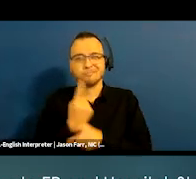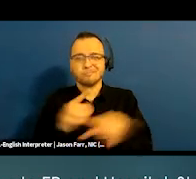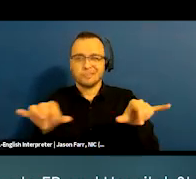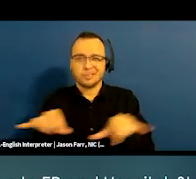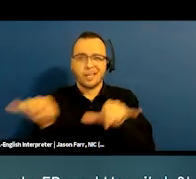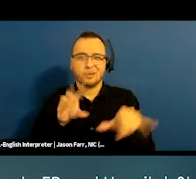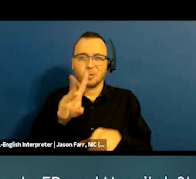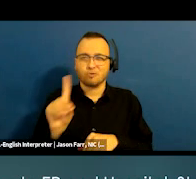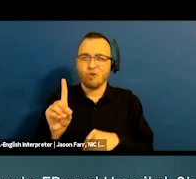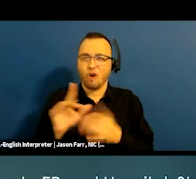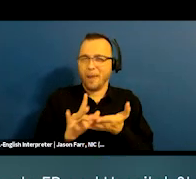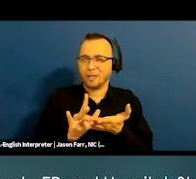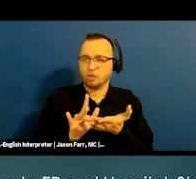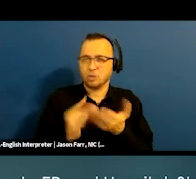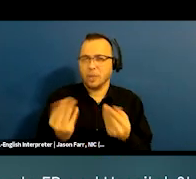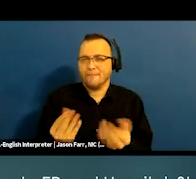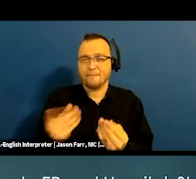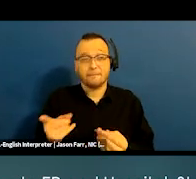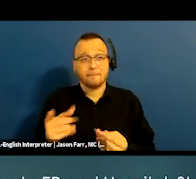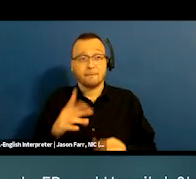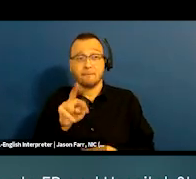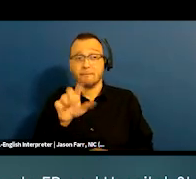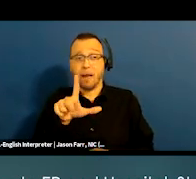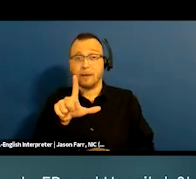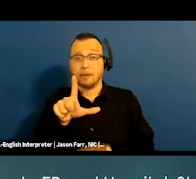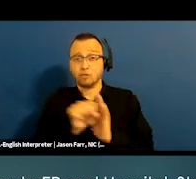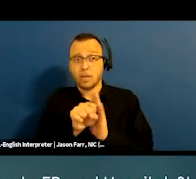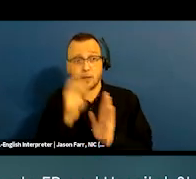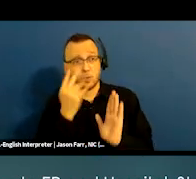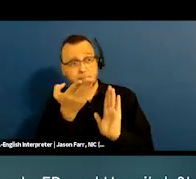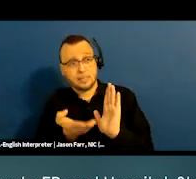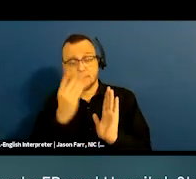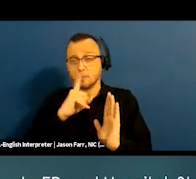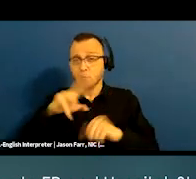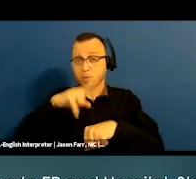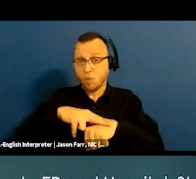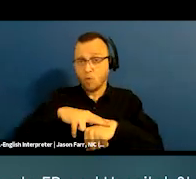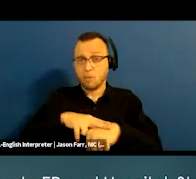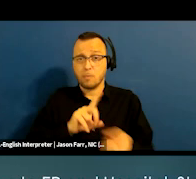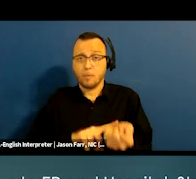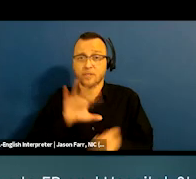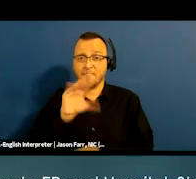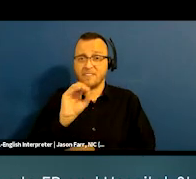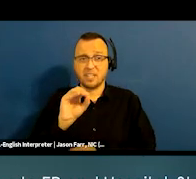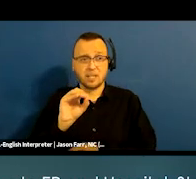who was well known. He actually had detox, not that just detox, but he was treated multiple times over the past year for withdrawal.